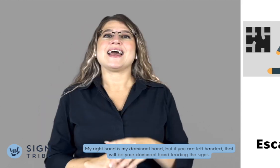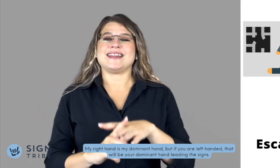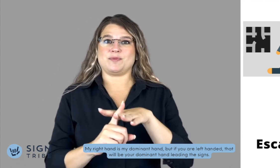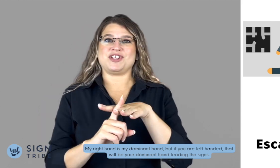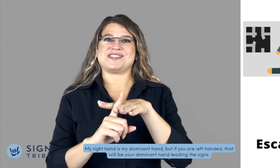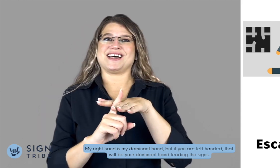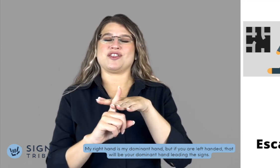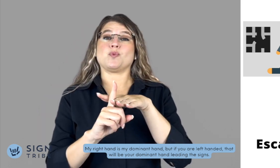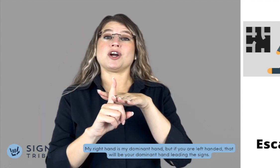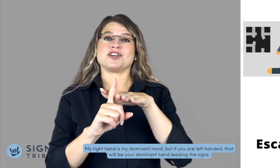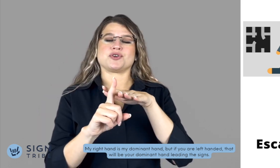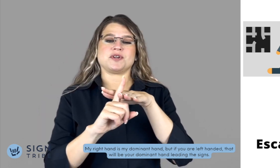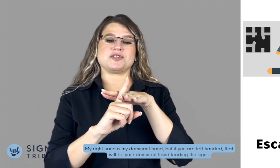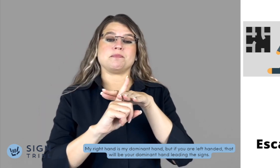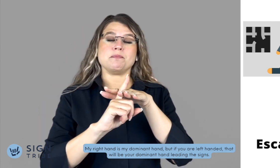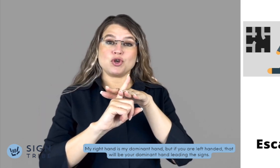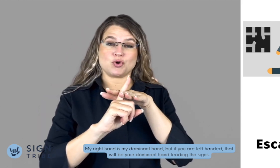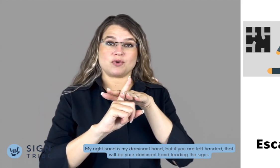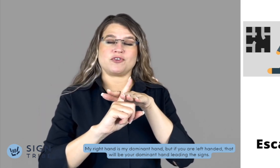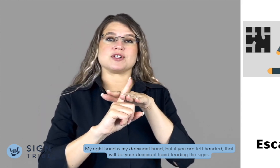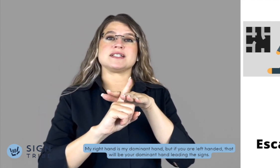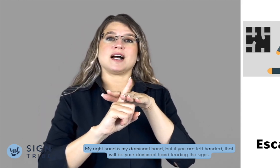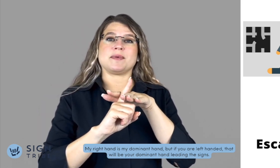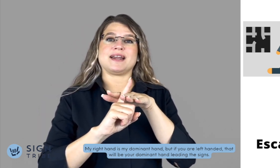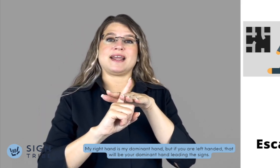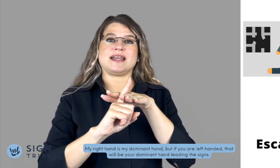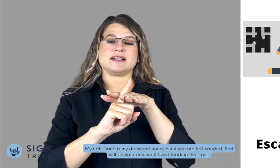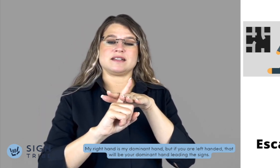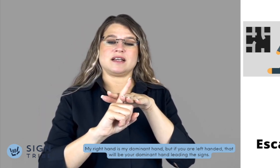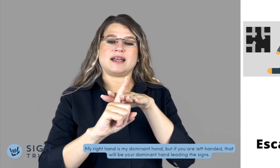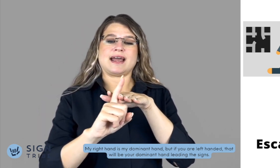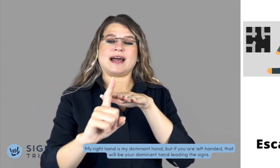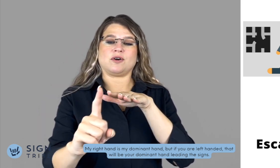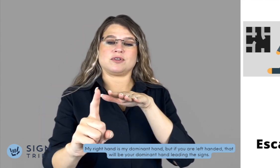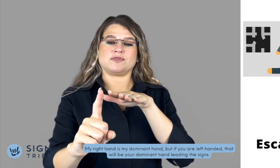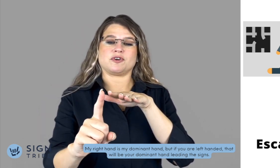And then when you sign the word, you're going to move your dominant hand out from